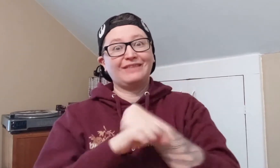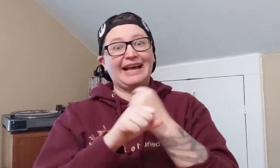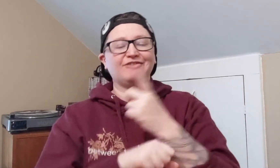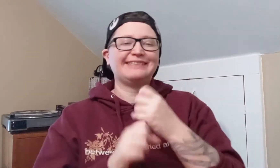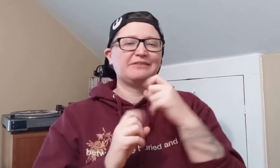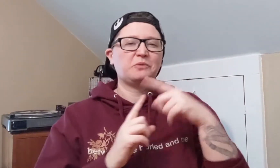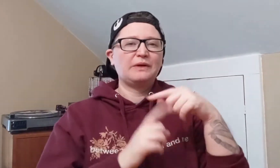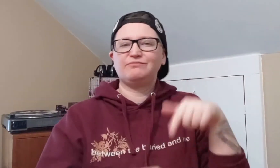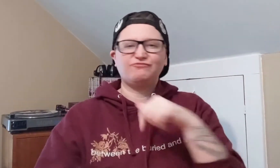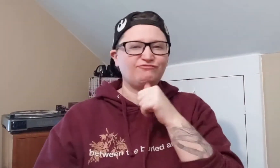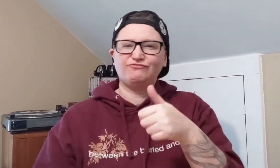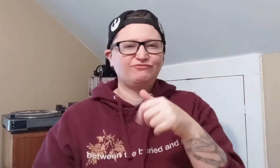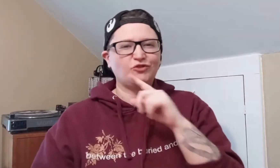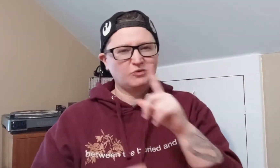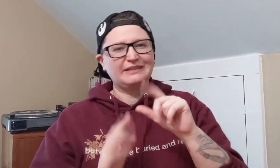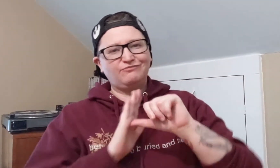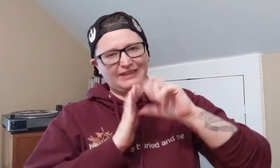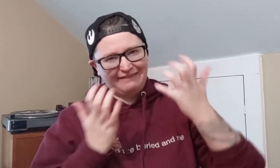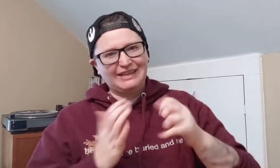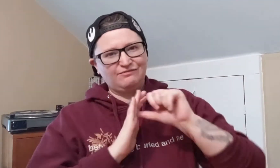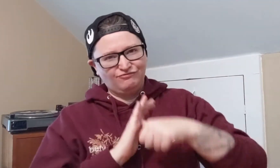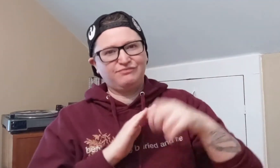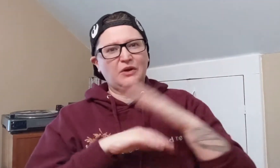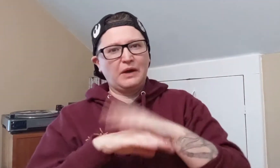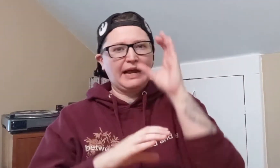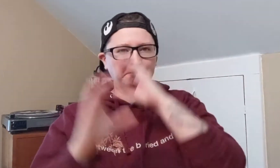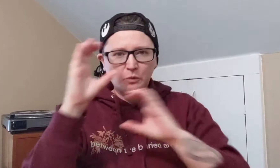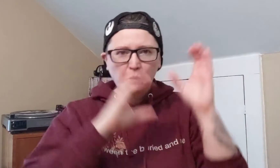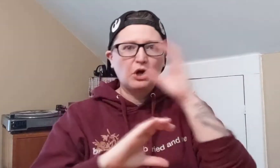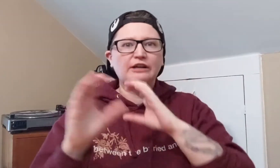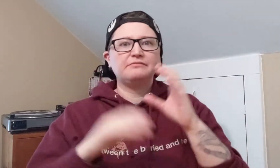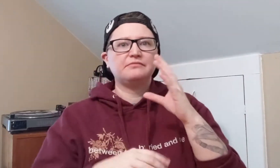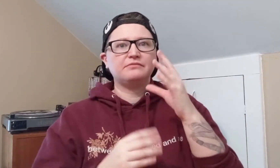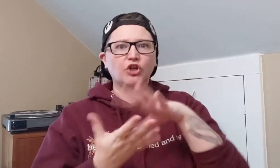than a fighting game so a lot of times it's XP based on fighting but this heavily emphasizes on